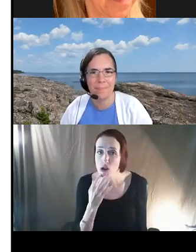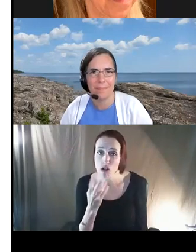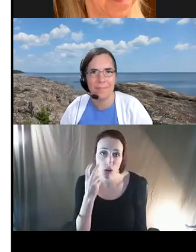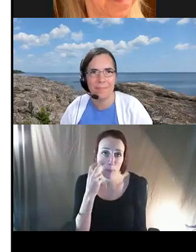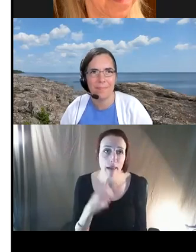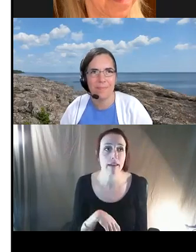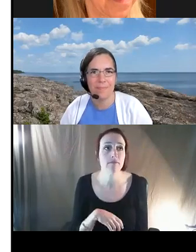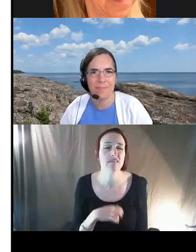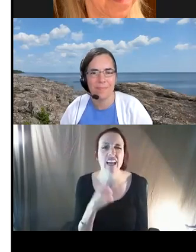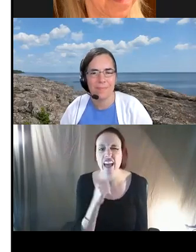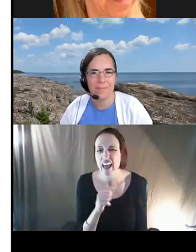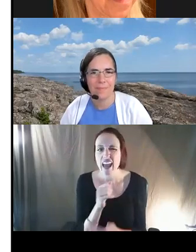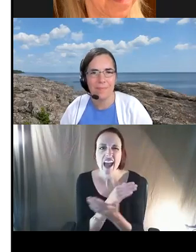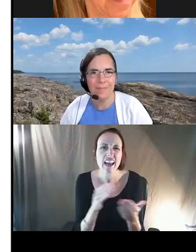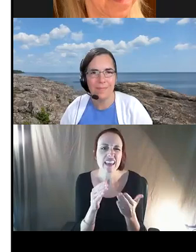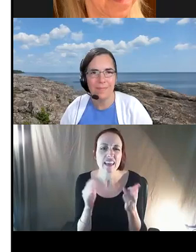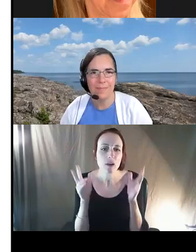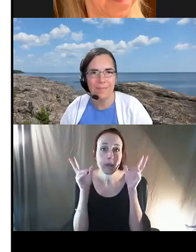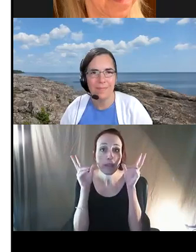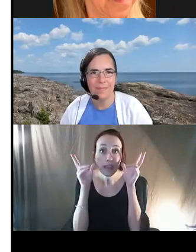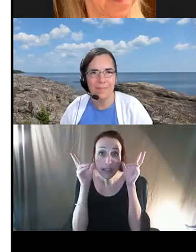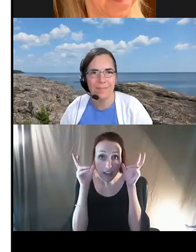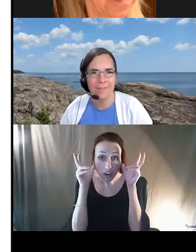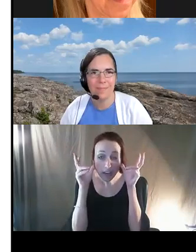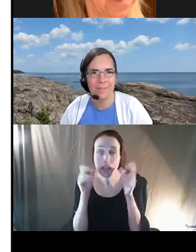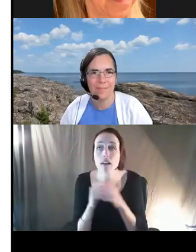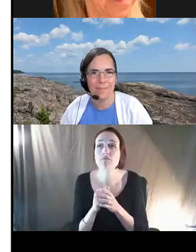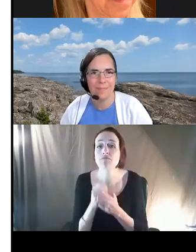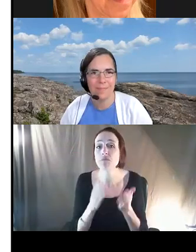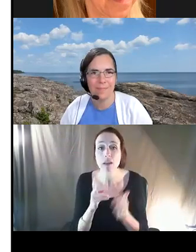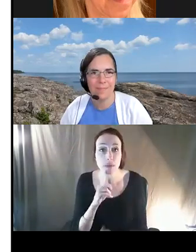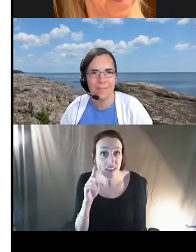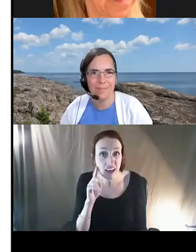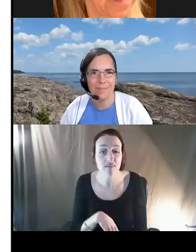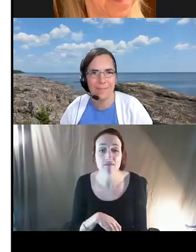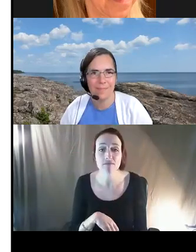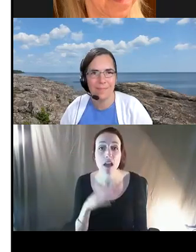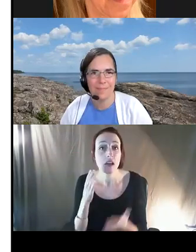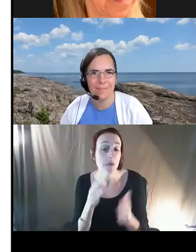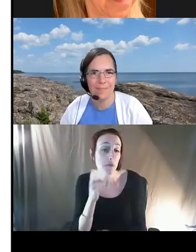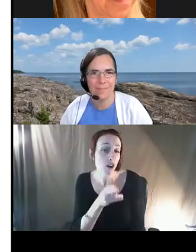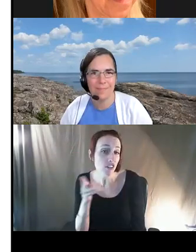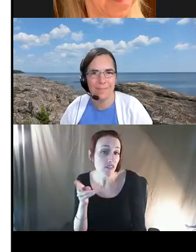Anything related to hearing it might be deaf or hard of hearing.